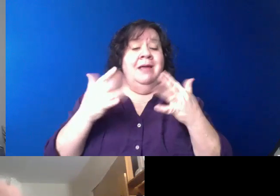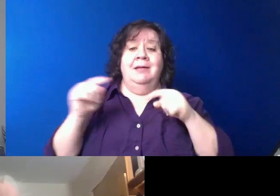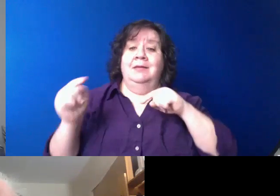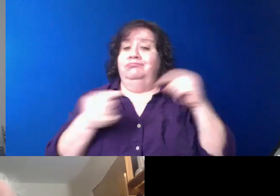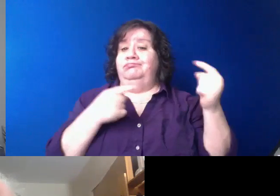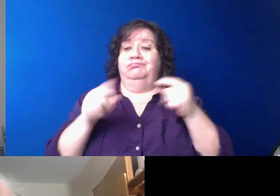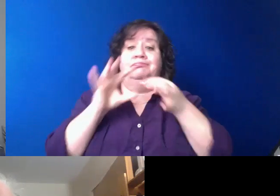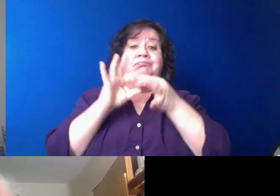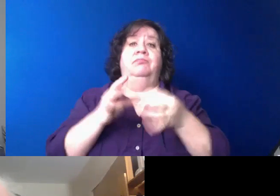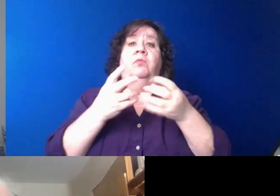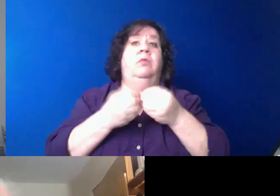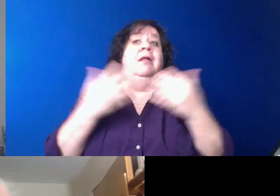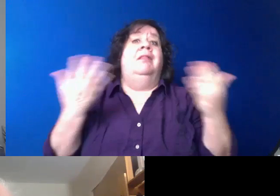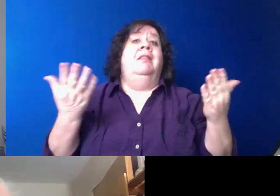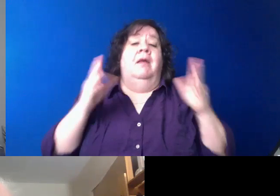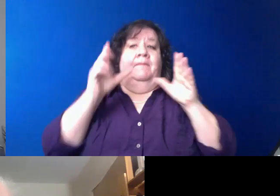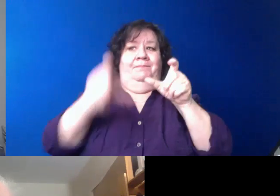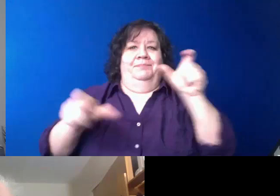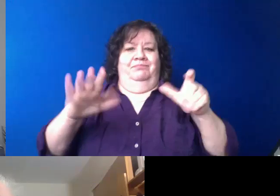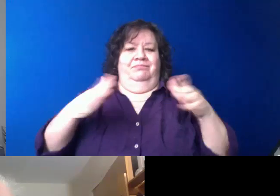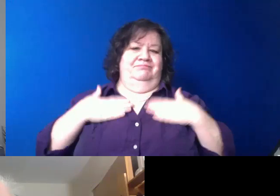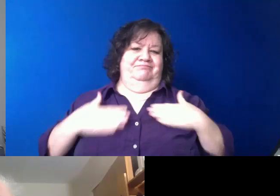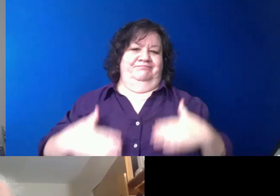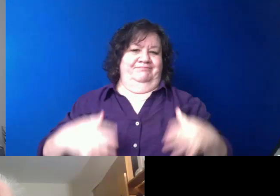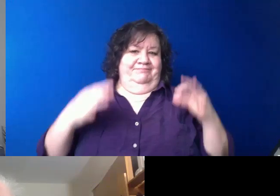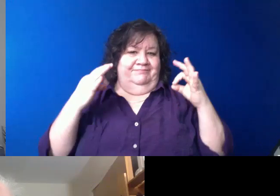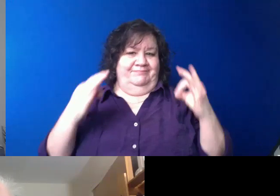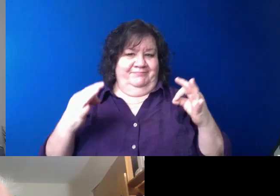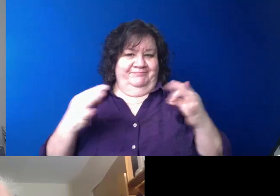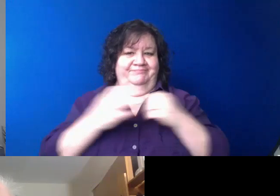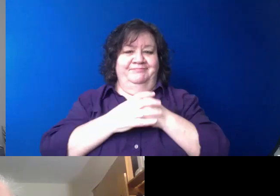with disabilities continue to face the the intersection and the impact of climate on persons